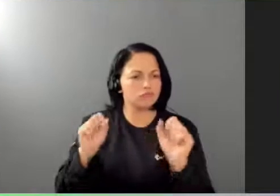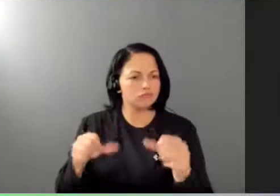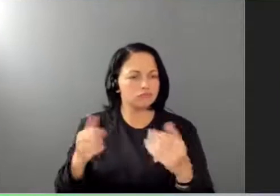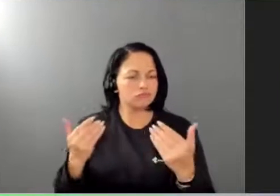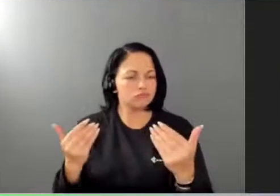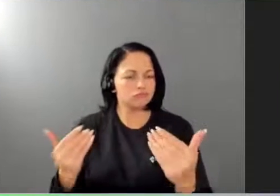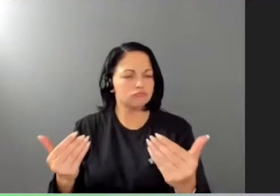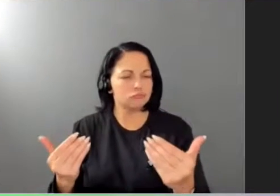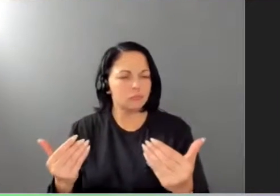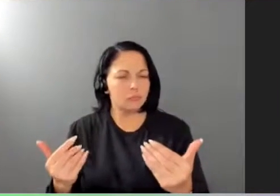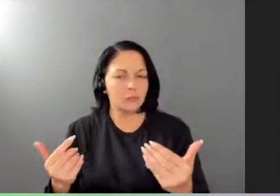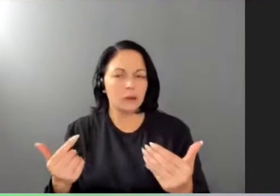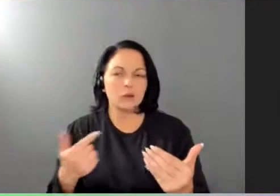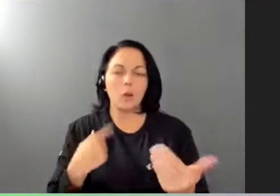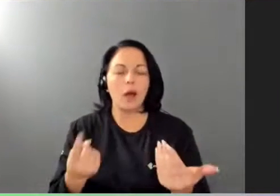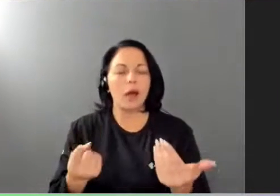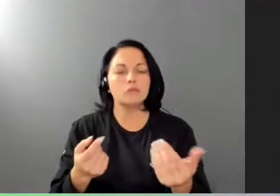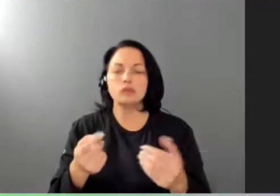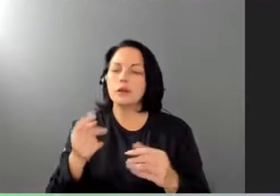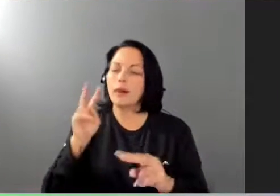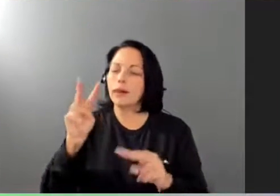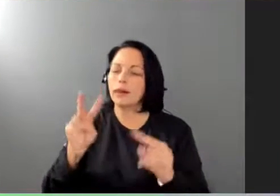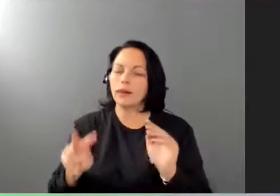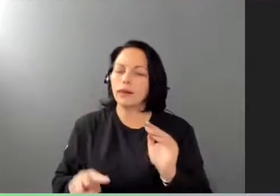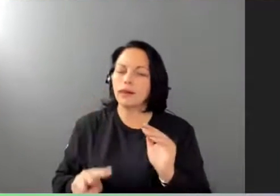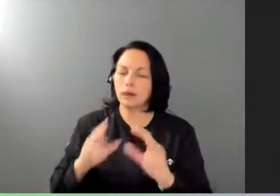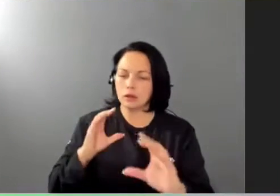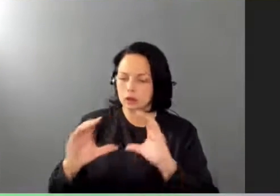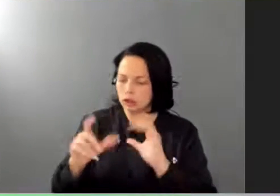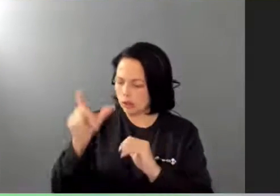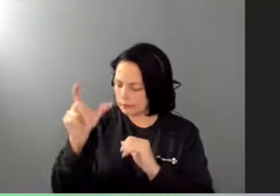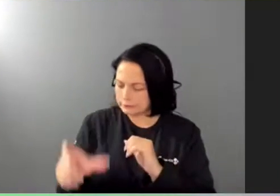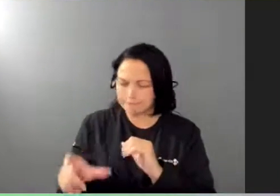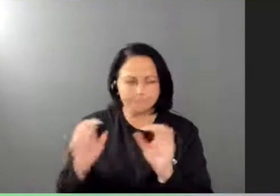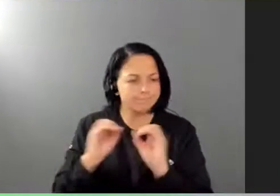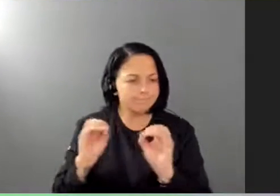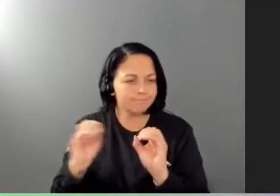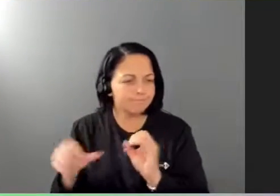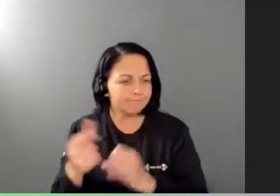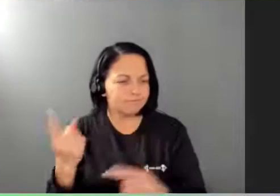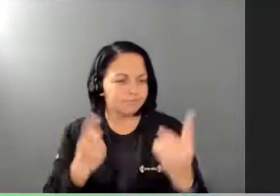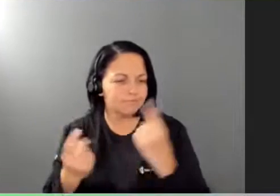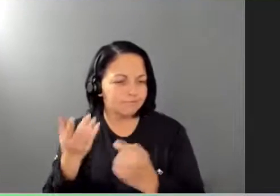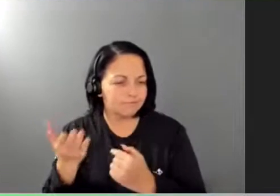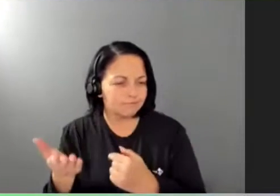Q&A right now, if anyone wants to throw any other questions